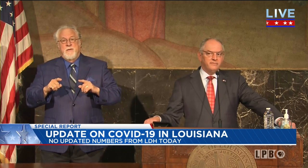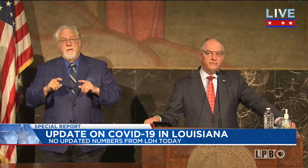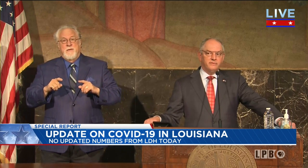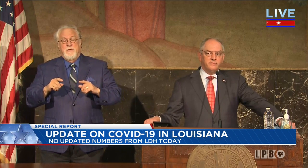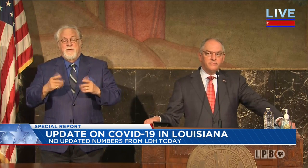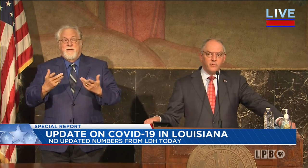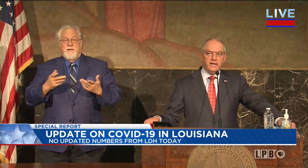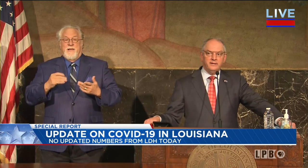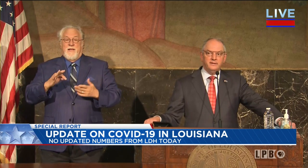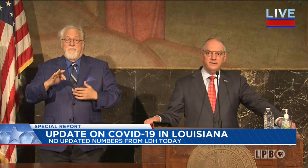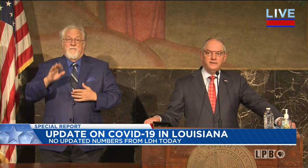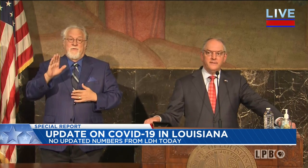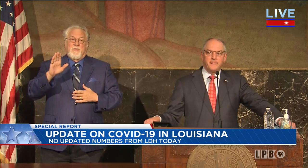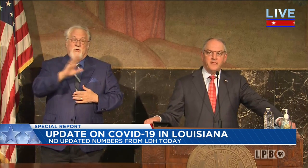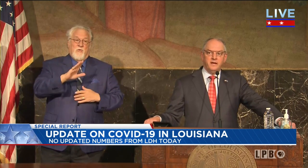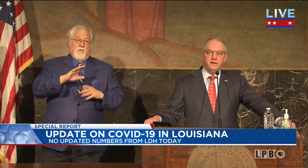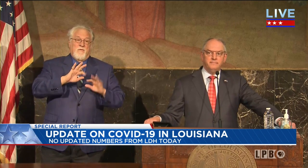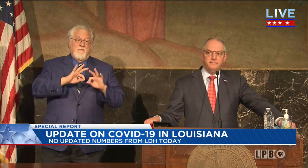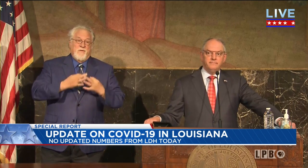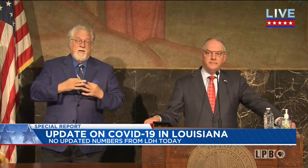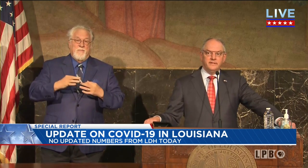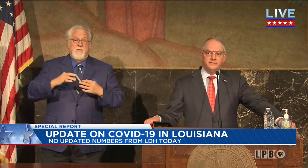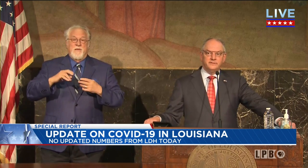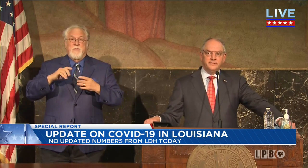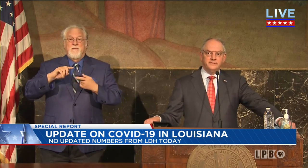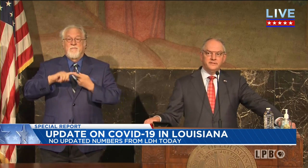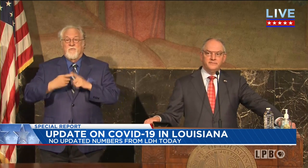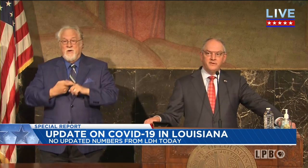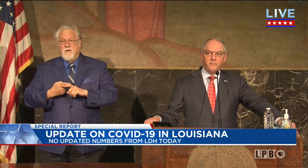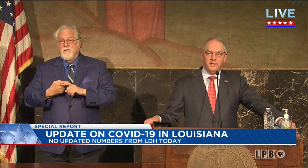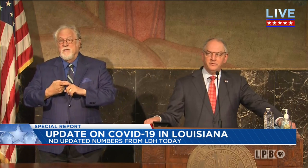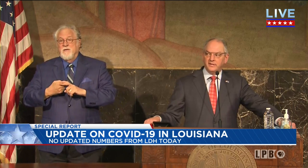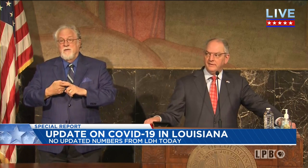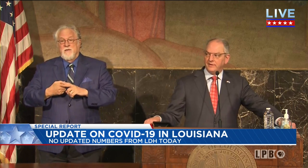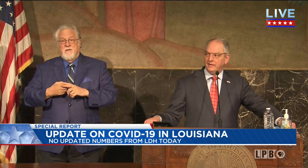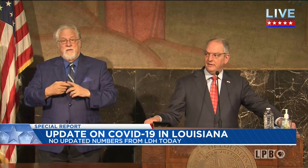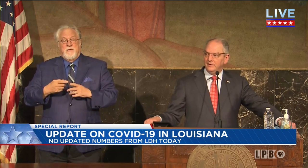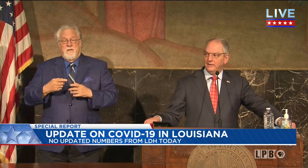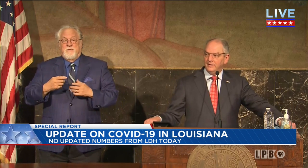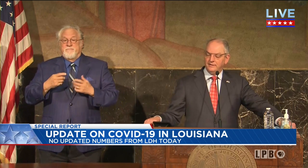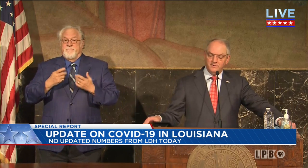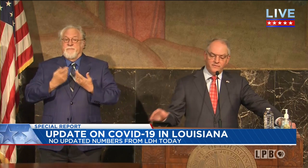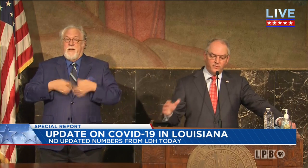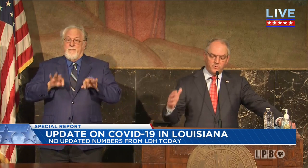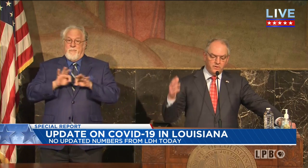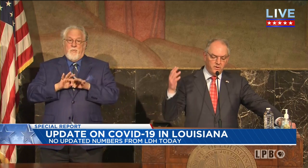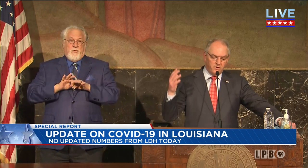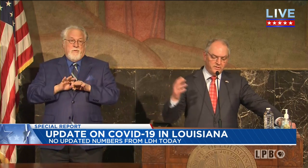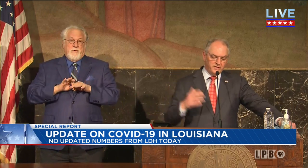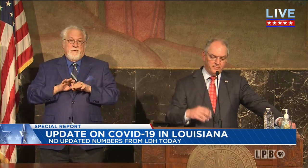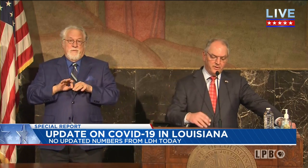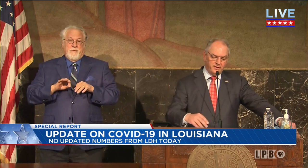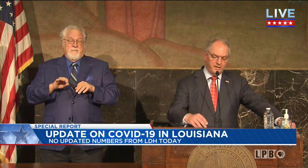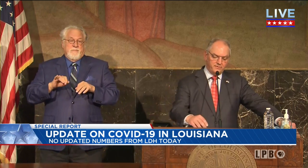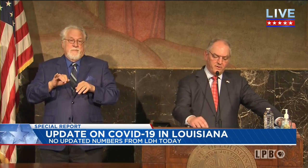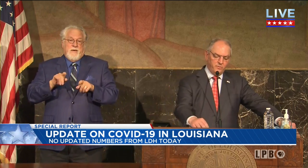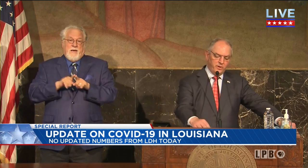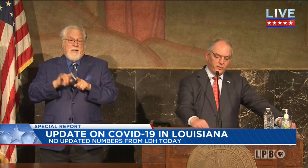WHICH IS HISTORICALLY SPEAKING A LOW NUMBER. AND OF COURSE IF THAT'S A